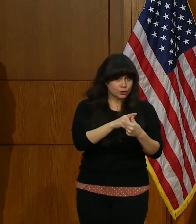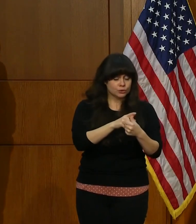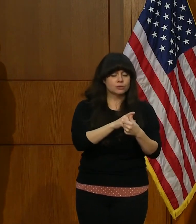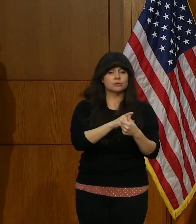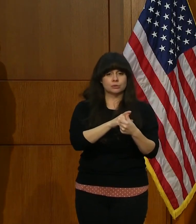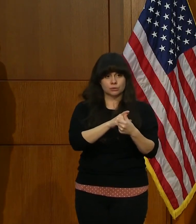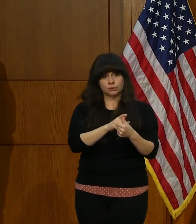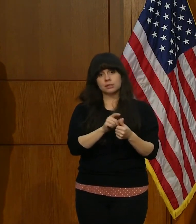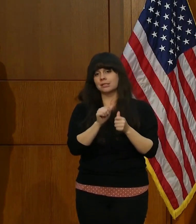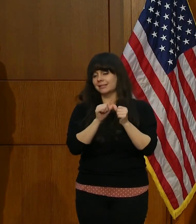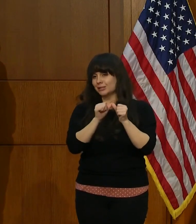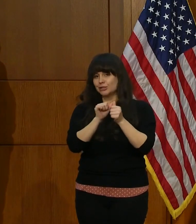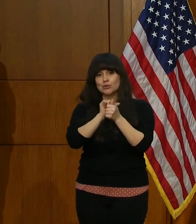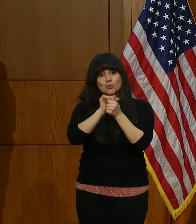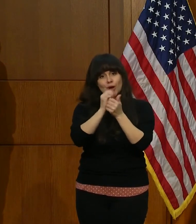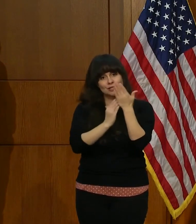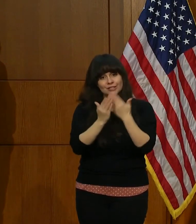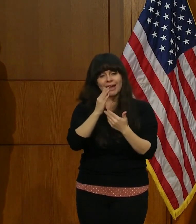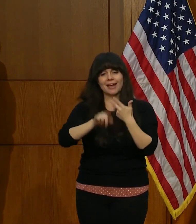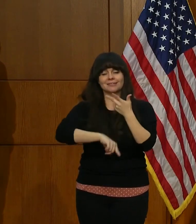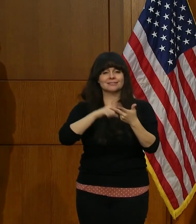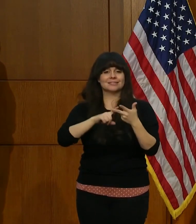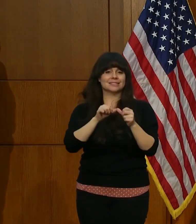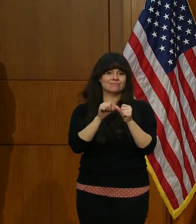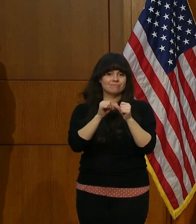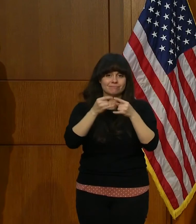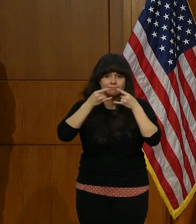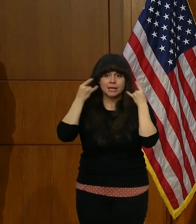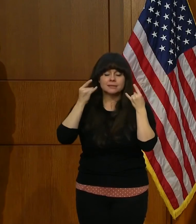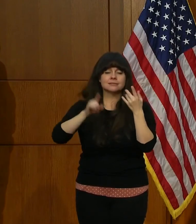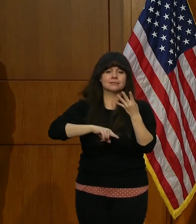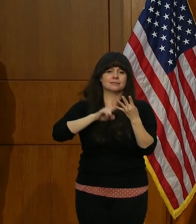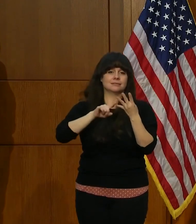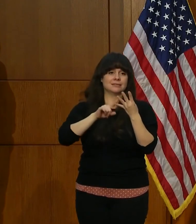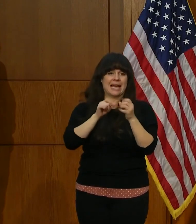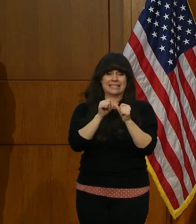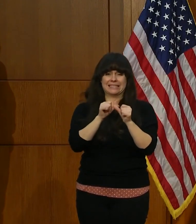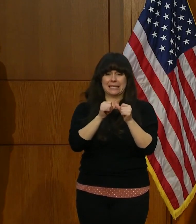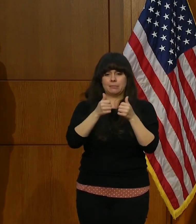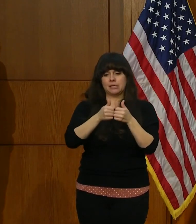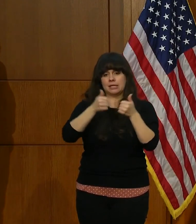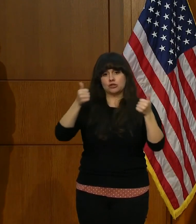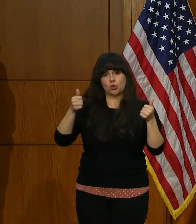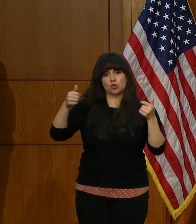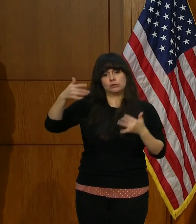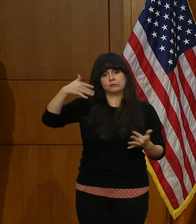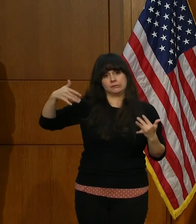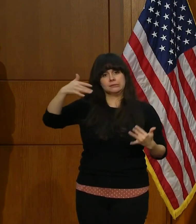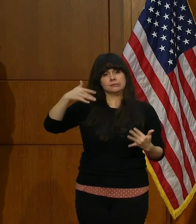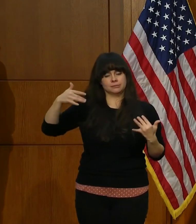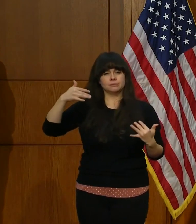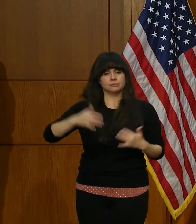THE MOST VULNERABLE PEOPLE GET THEIR SHOTS FIRST. KEEP WASHING YOUR HANDS. KEEP WEARING YOUR